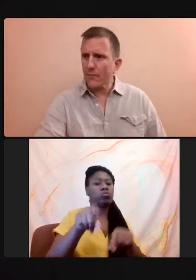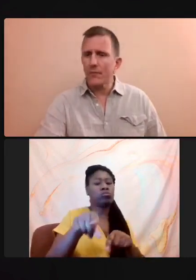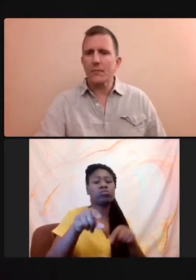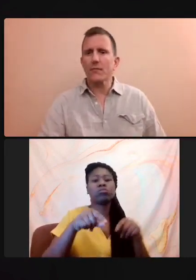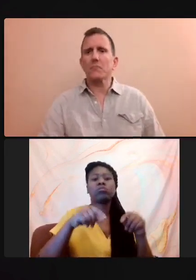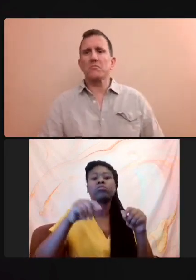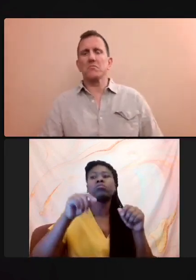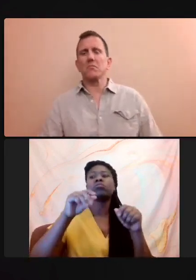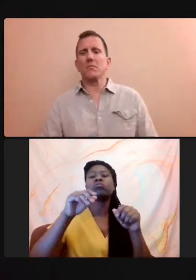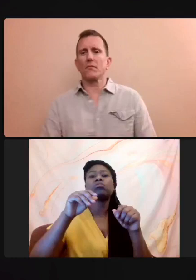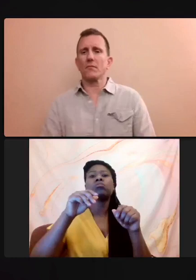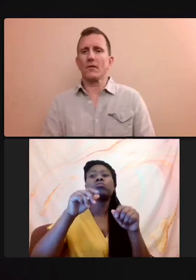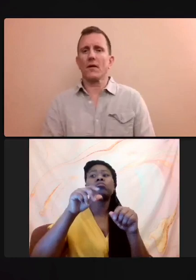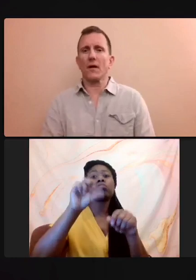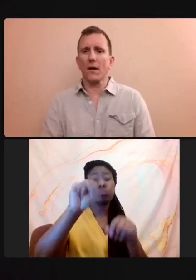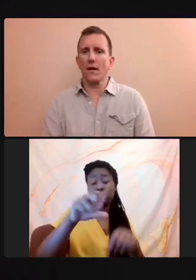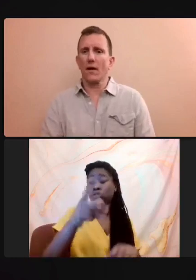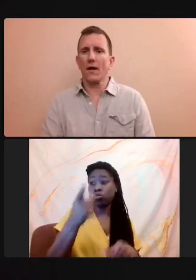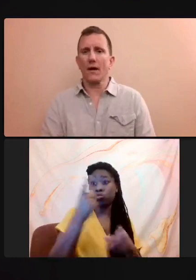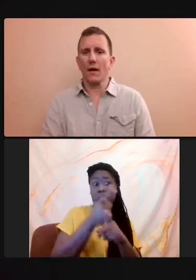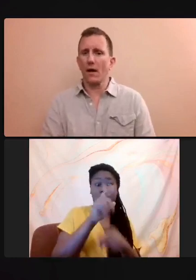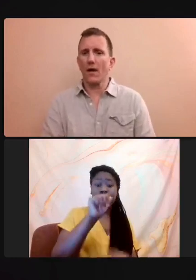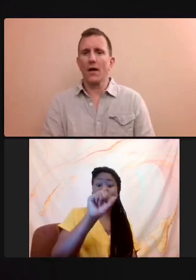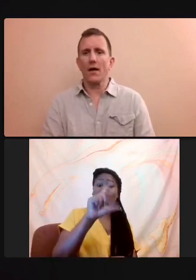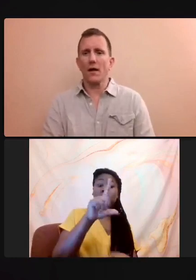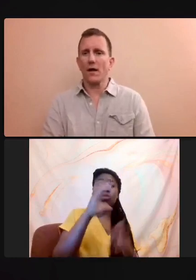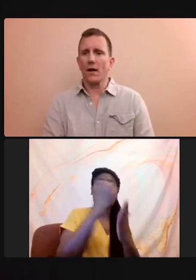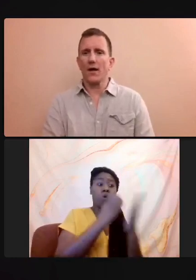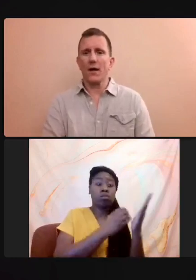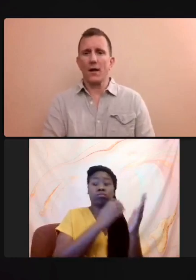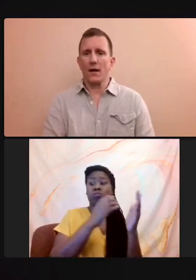I think that it helps us get a general idea if the interpreter